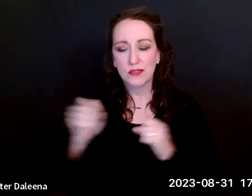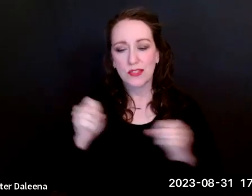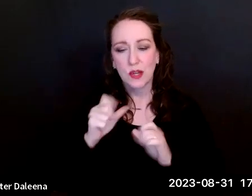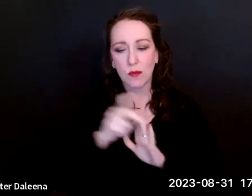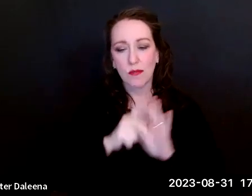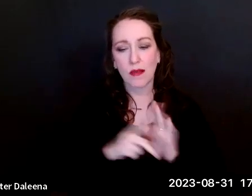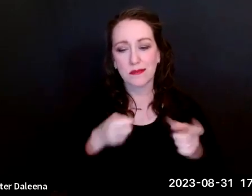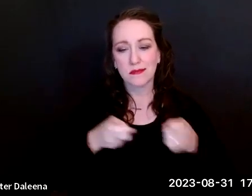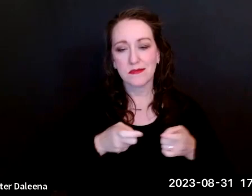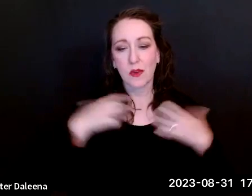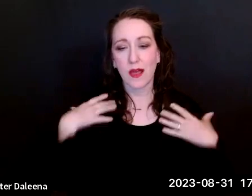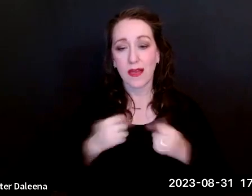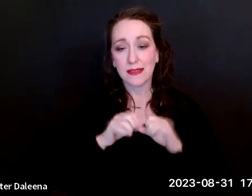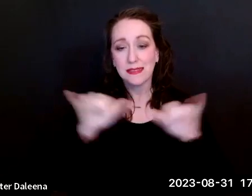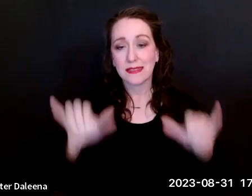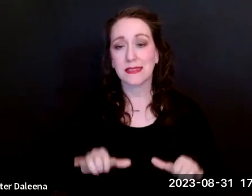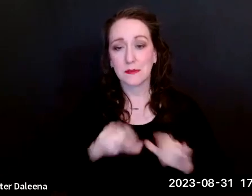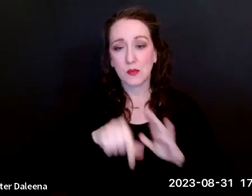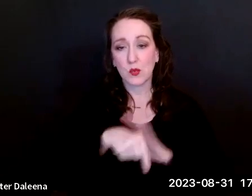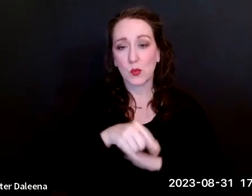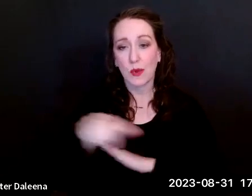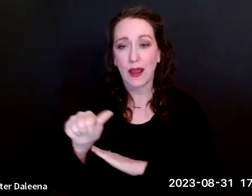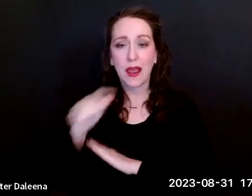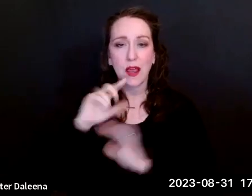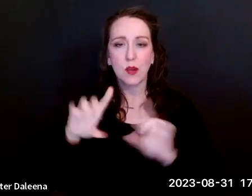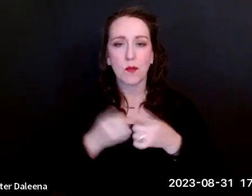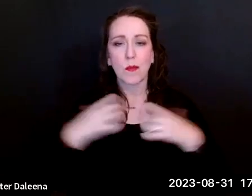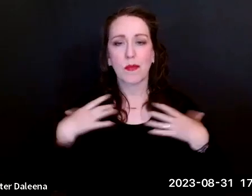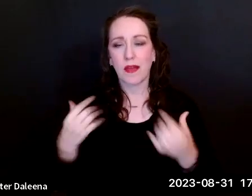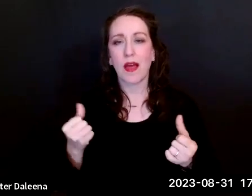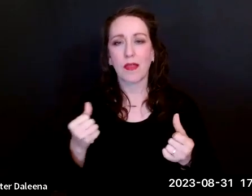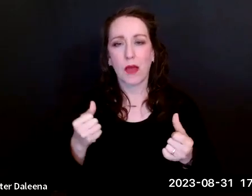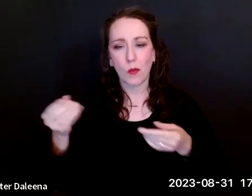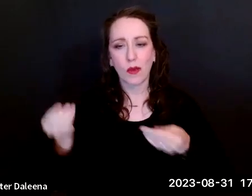quality assurance at the Department of Health and I will be facilitating today's feedback session